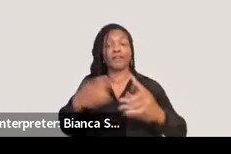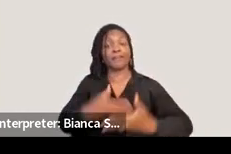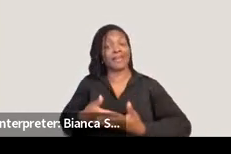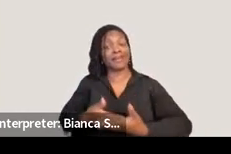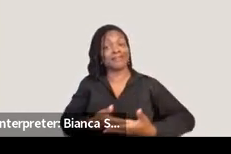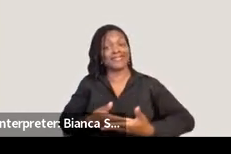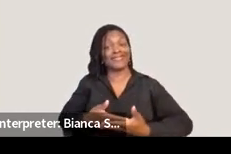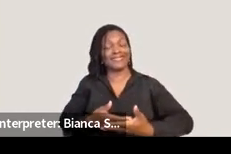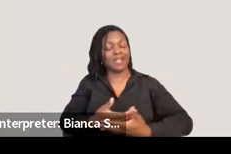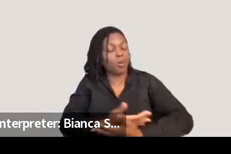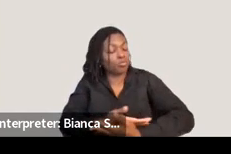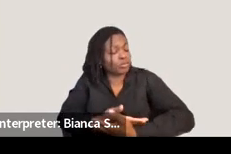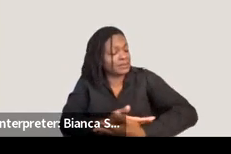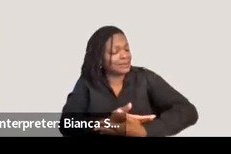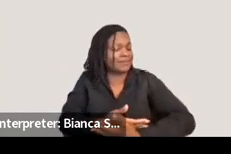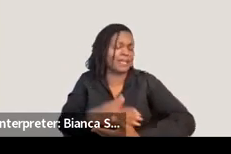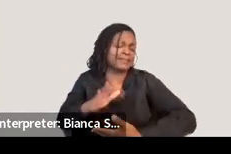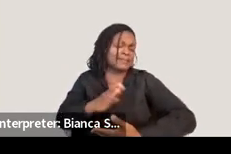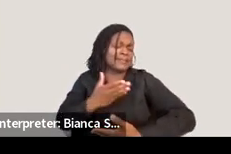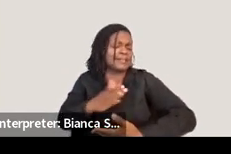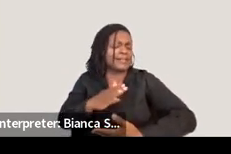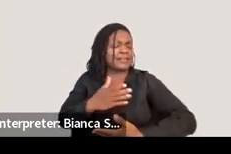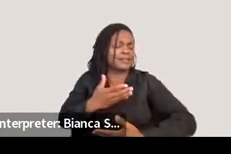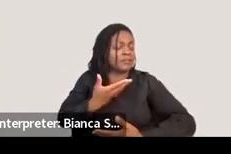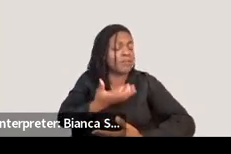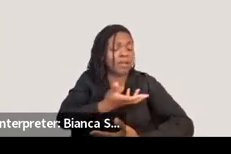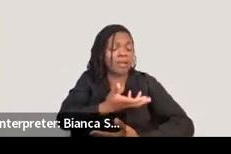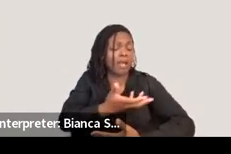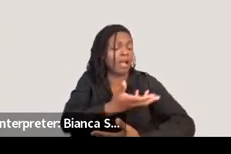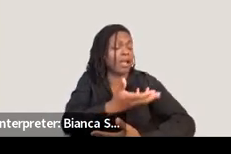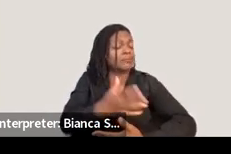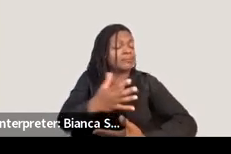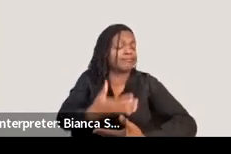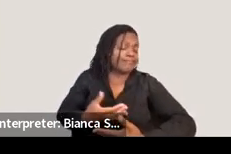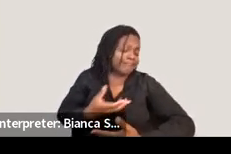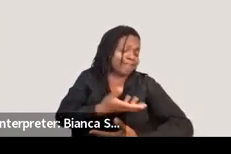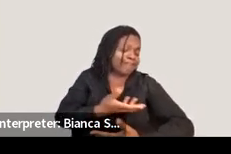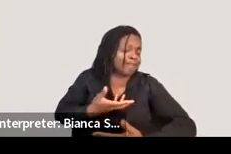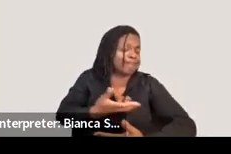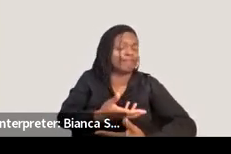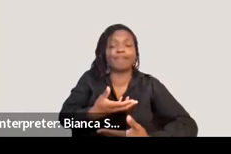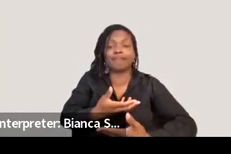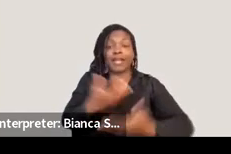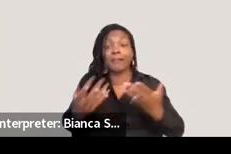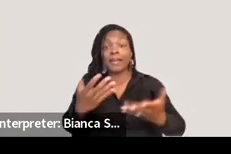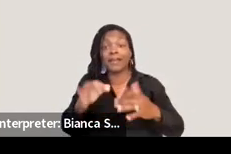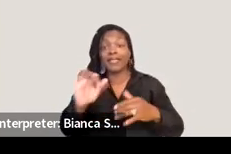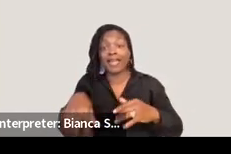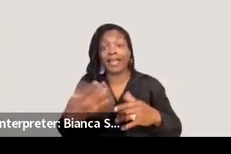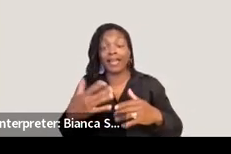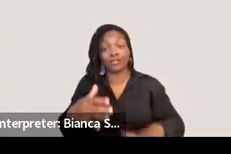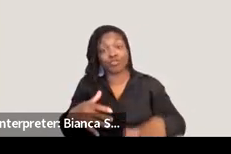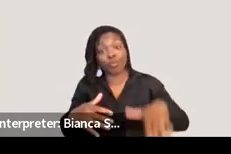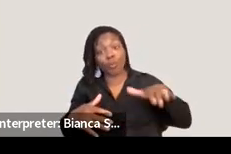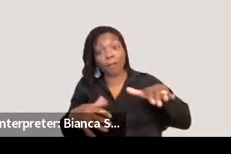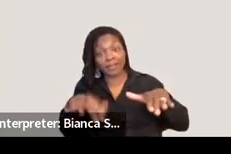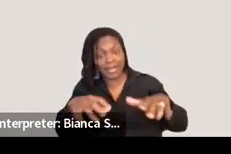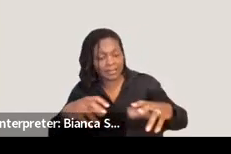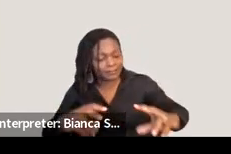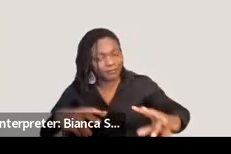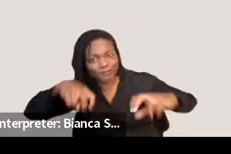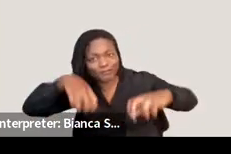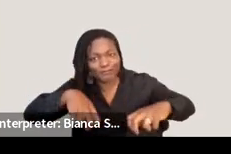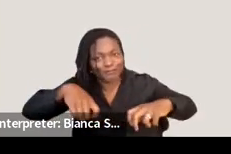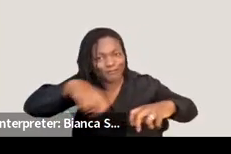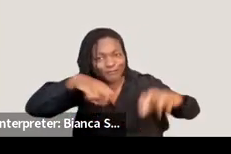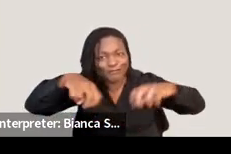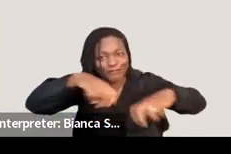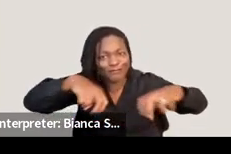Getting down on the floor and playing with your infant. Preschoolers, you know, getting down to their level for interaction.